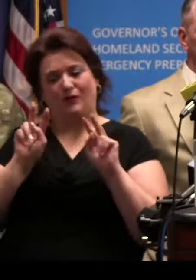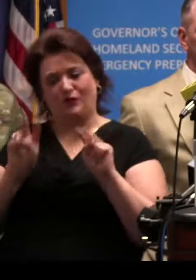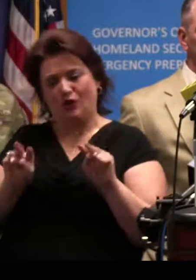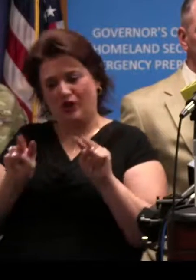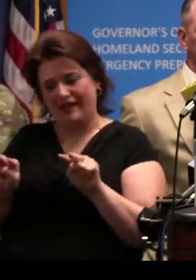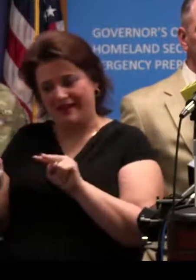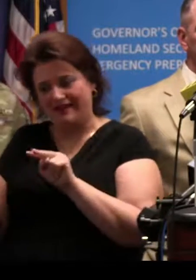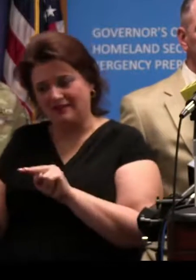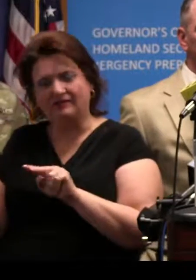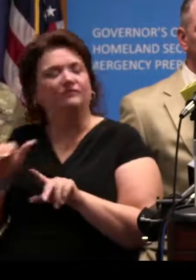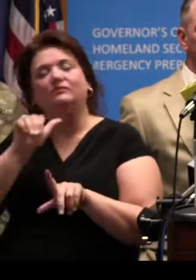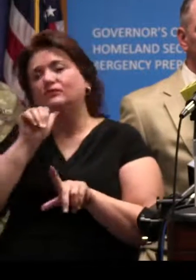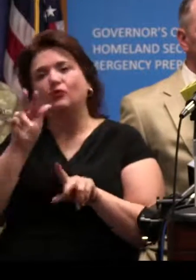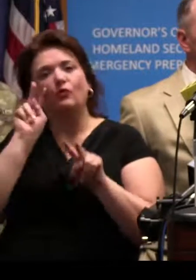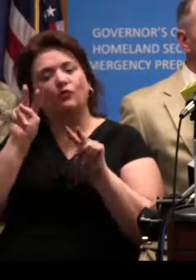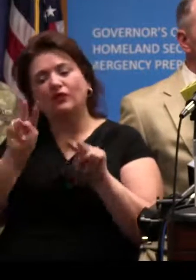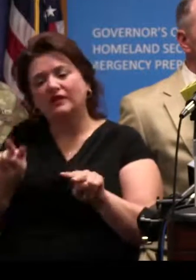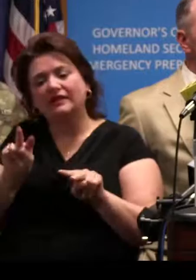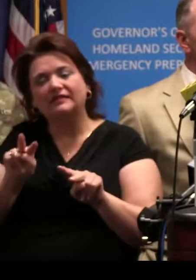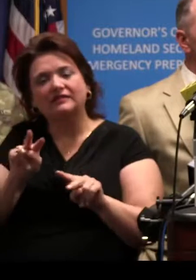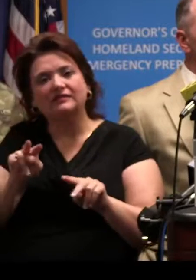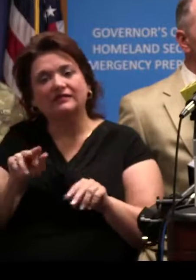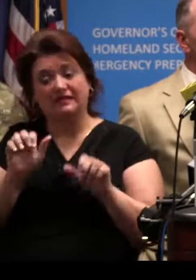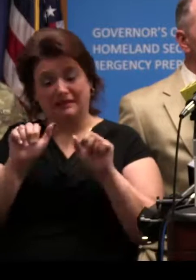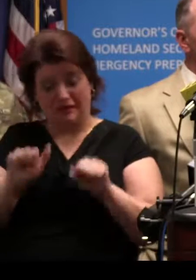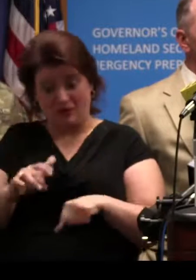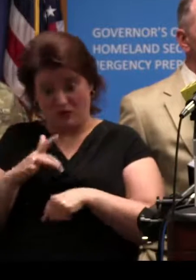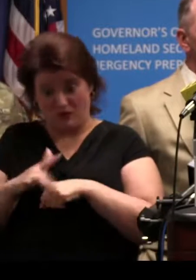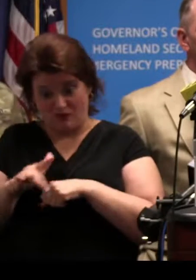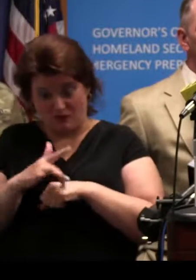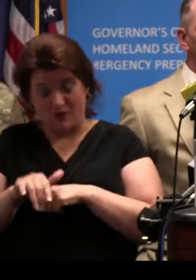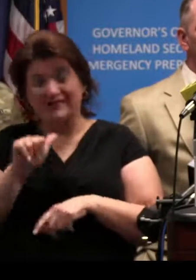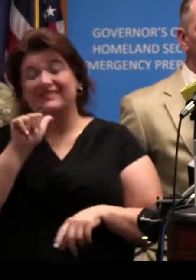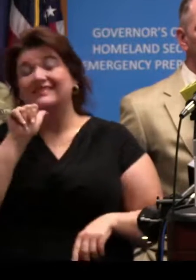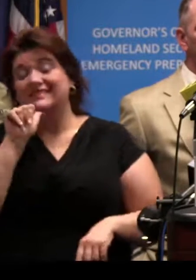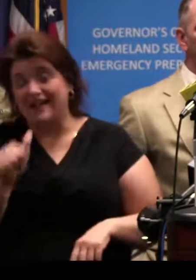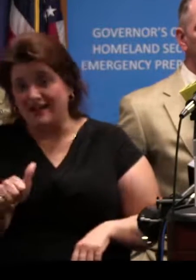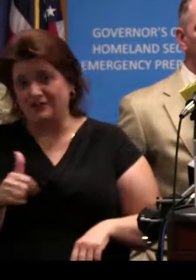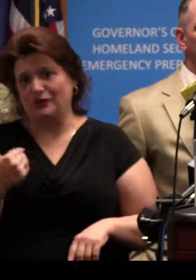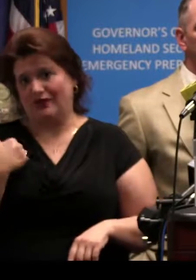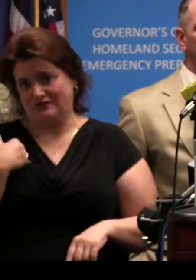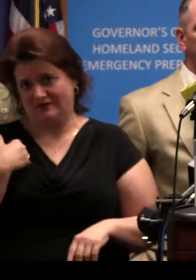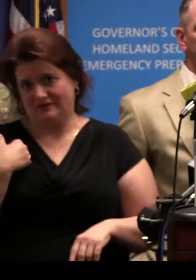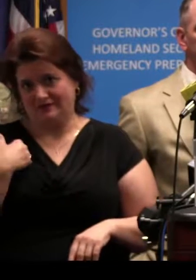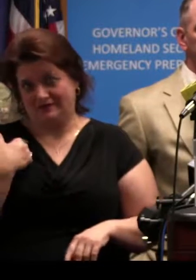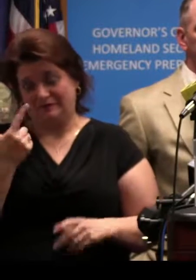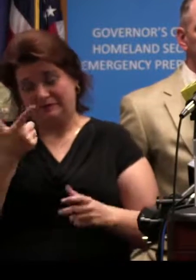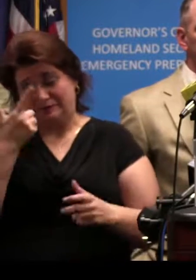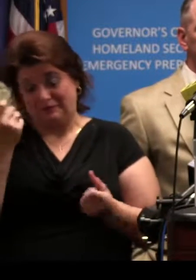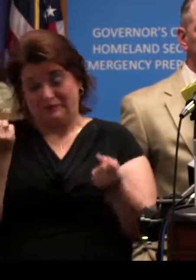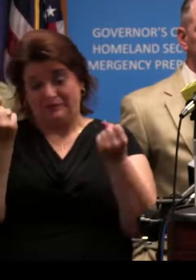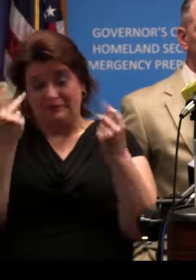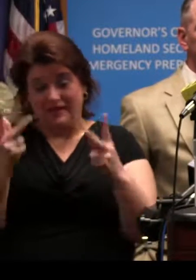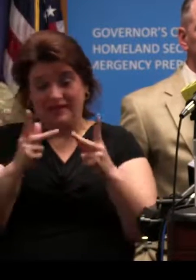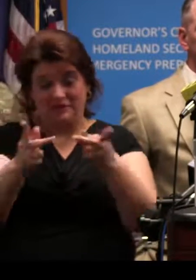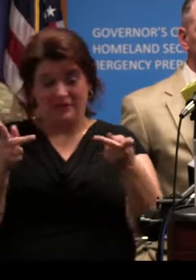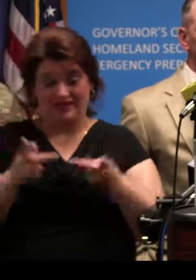if you're in the special risk area look at can you afford not to have flood insurance because too many areas are flooding as the governor said people